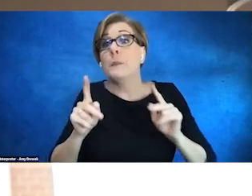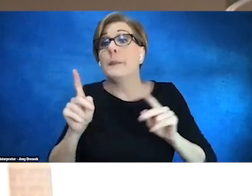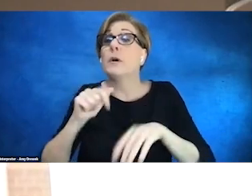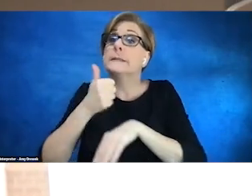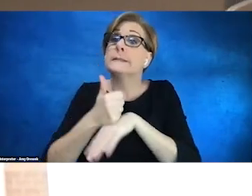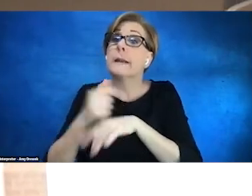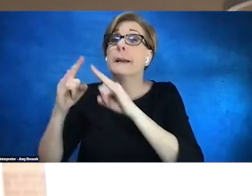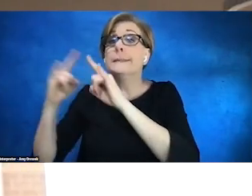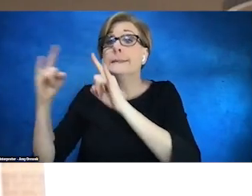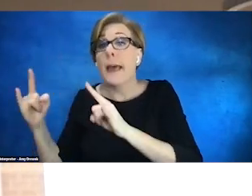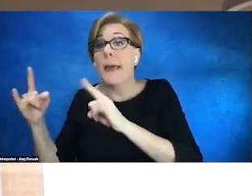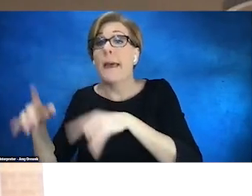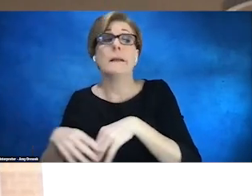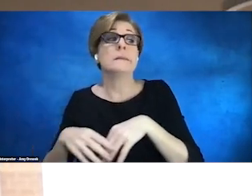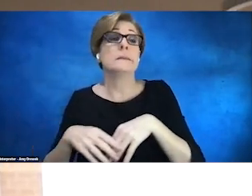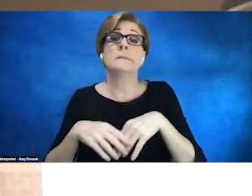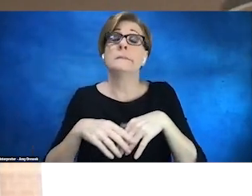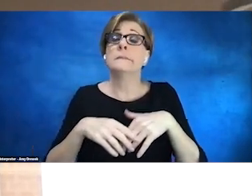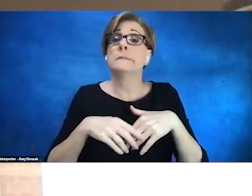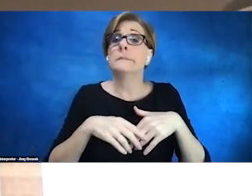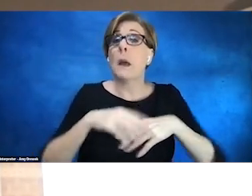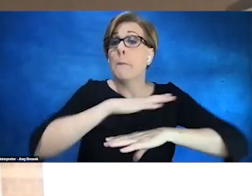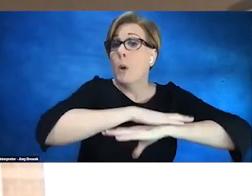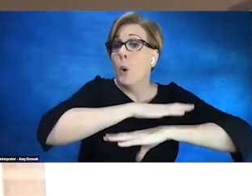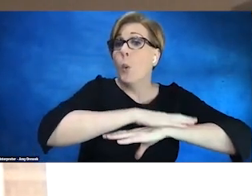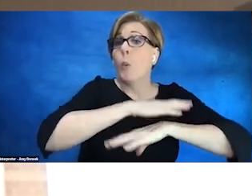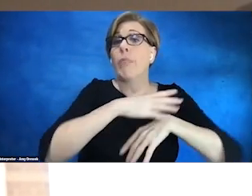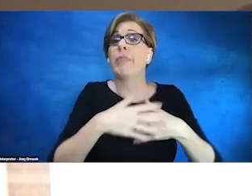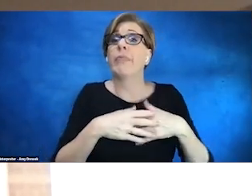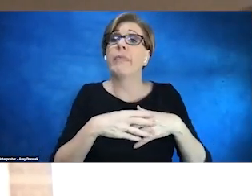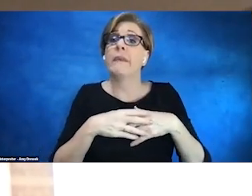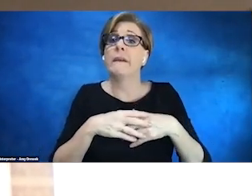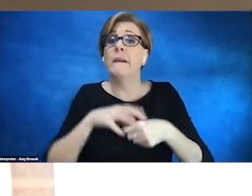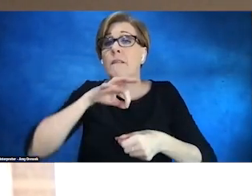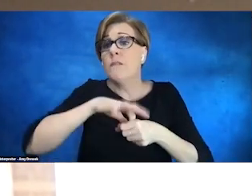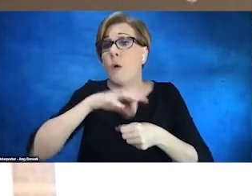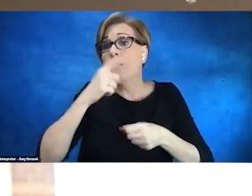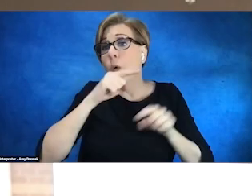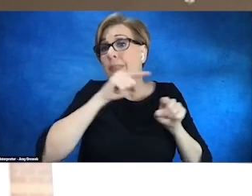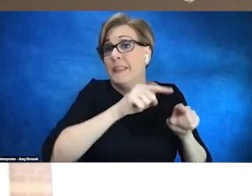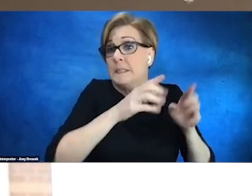up a booth or a tent with collateral with flyers that says: Vote for X question on the